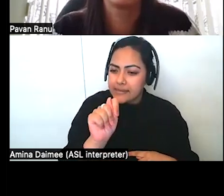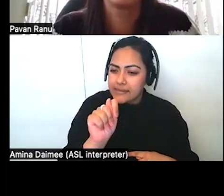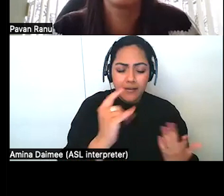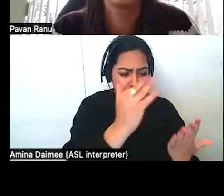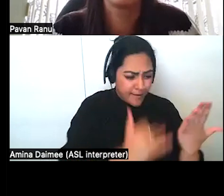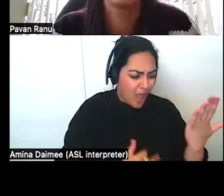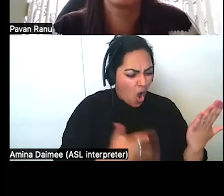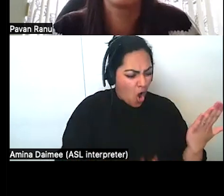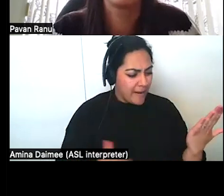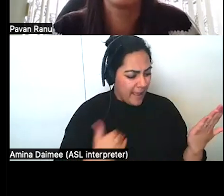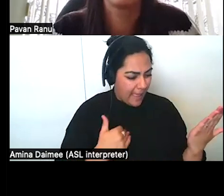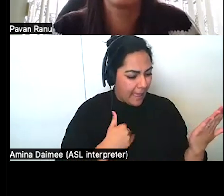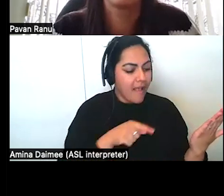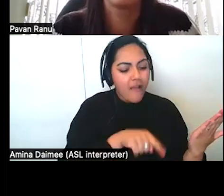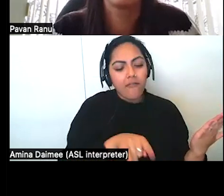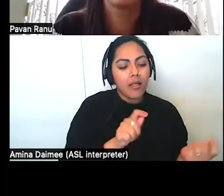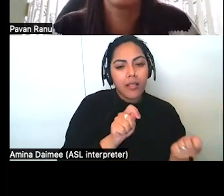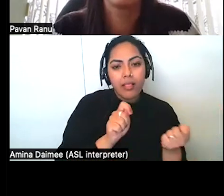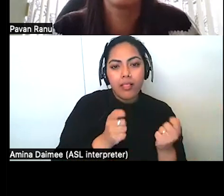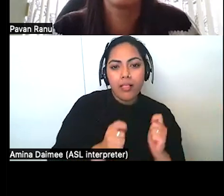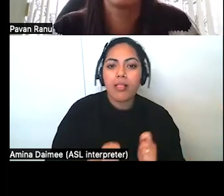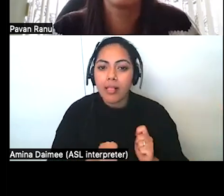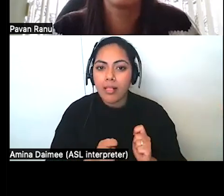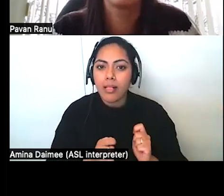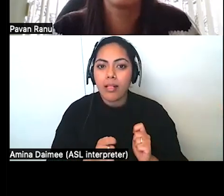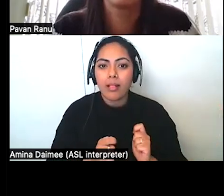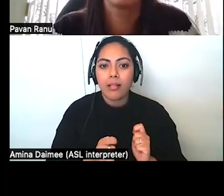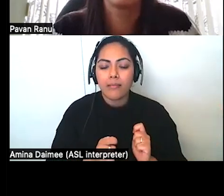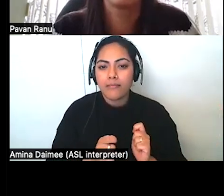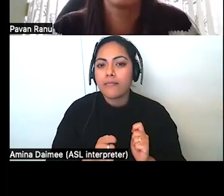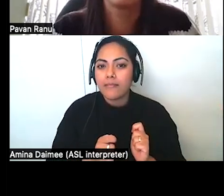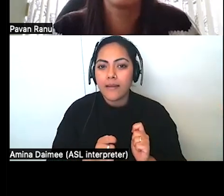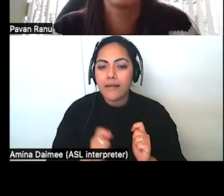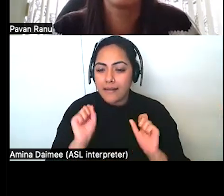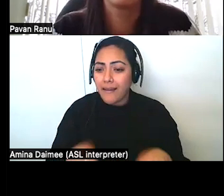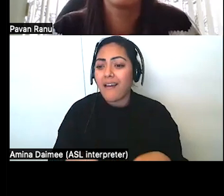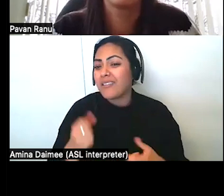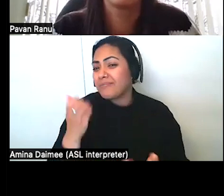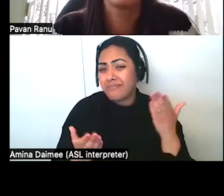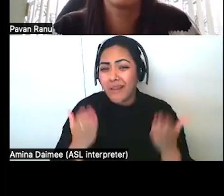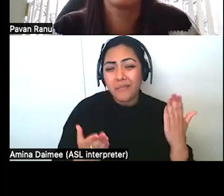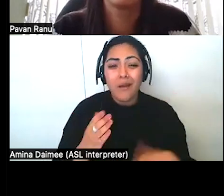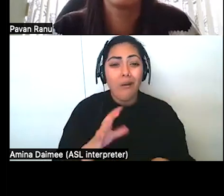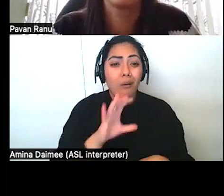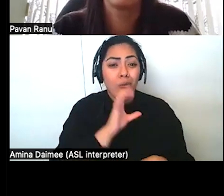repositioned. This might be a great opportunity to slap a new cover on an old dark fantasy novel and,